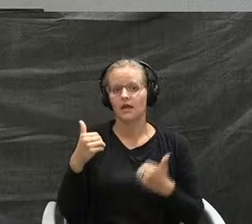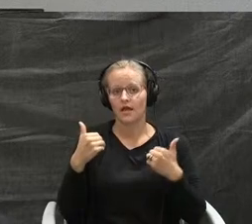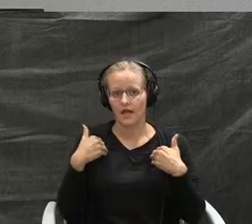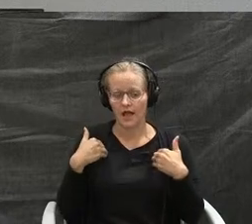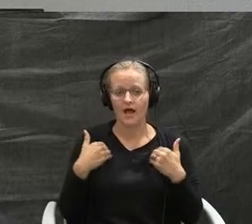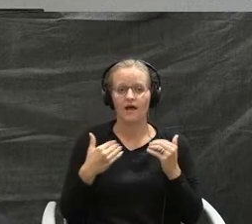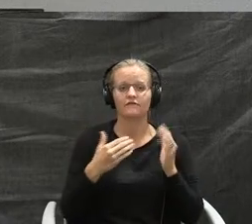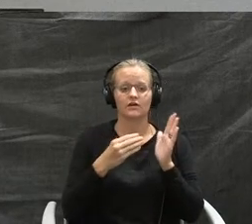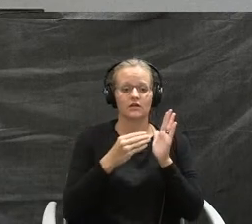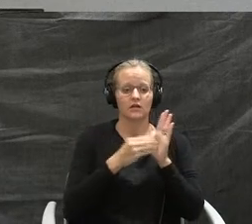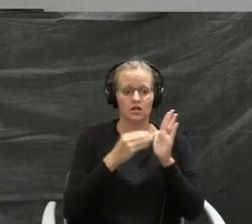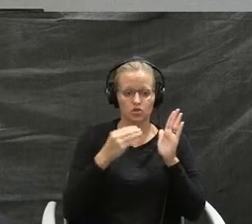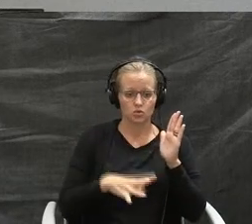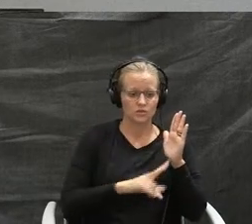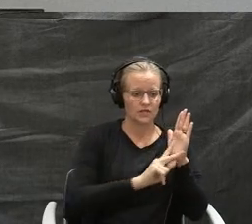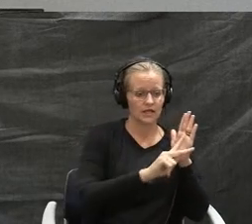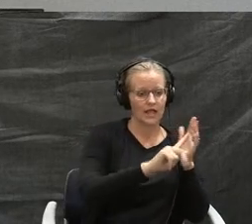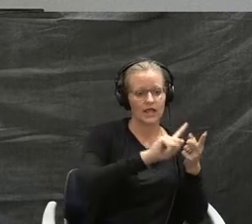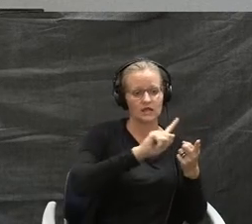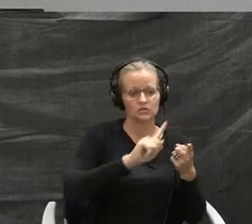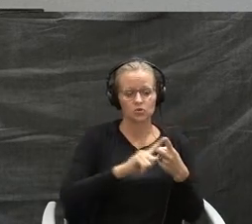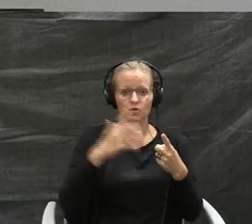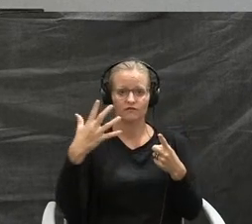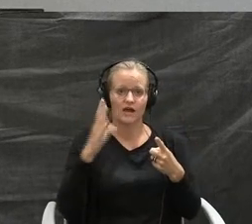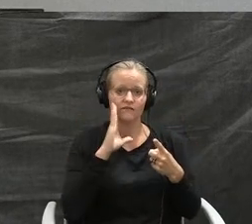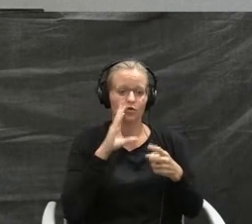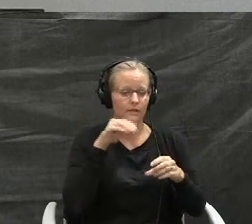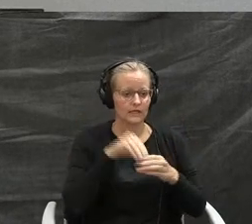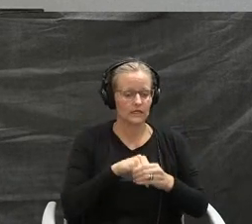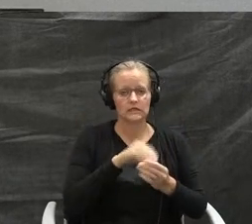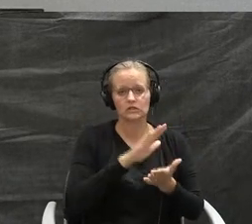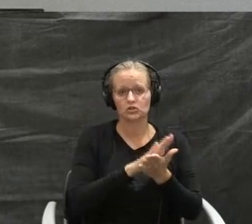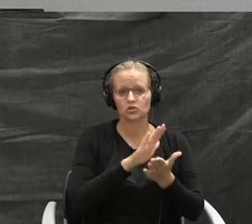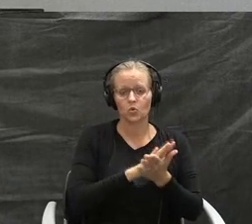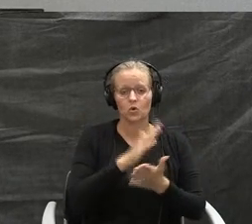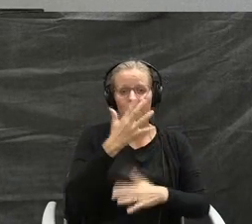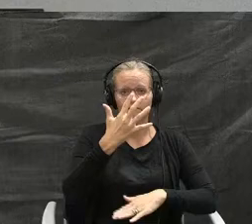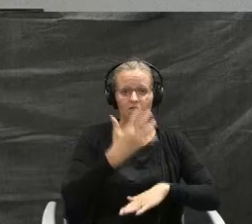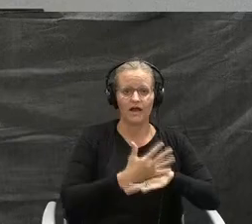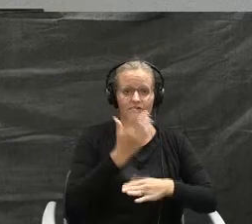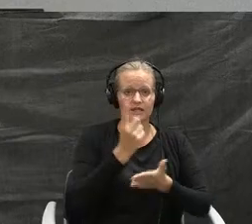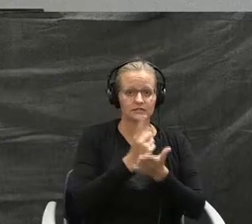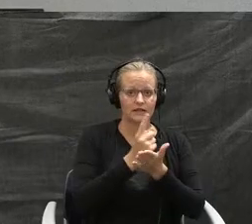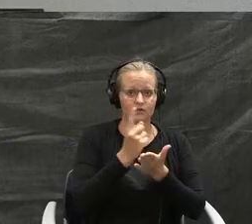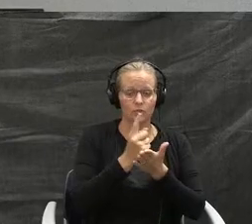school five days a week. All of the special education will be a